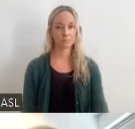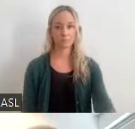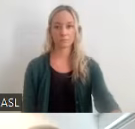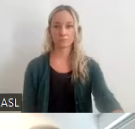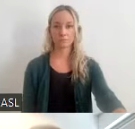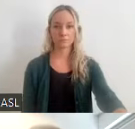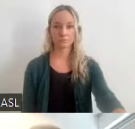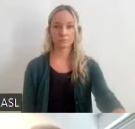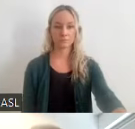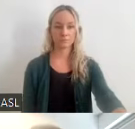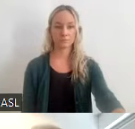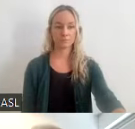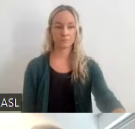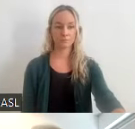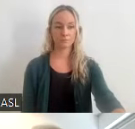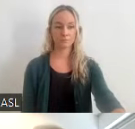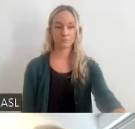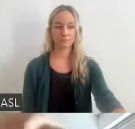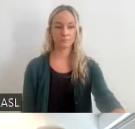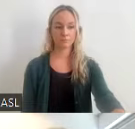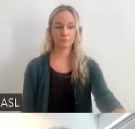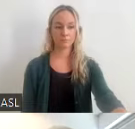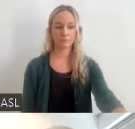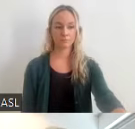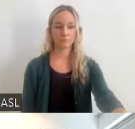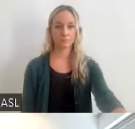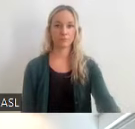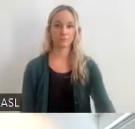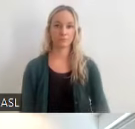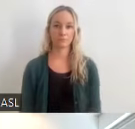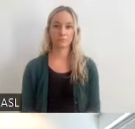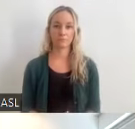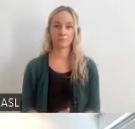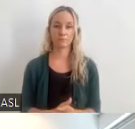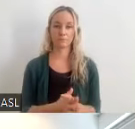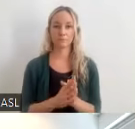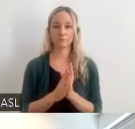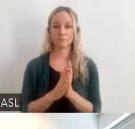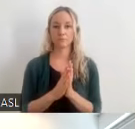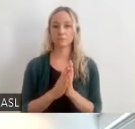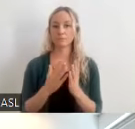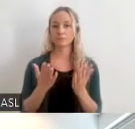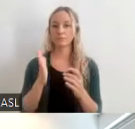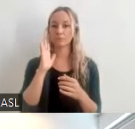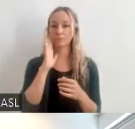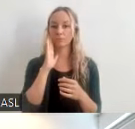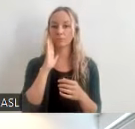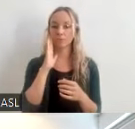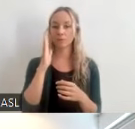Yeah, what we'll be speaking about today is the rights of people with disabilities but with a focus on places of